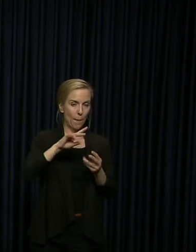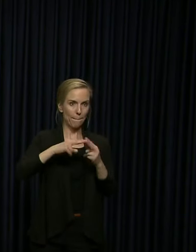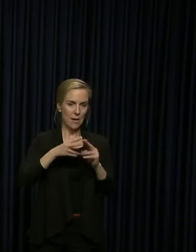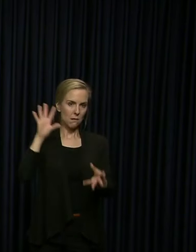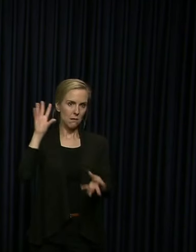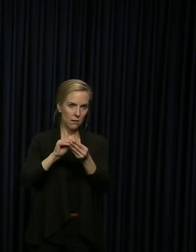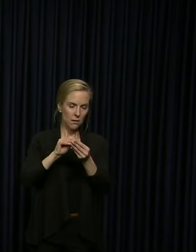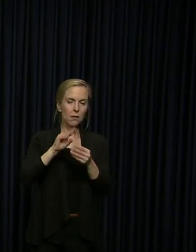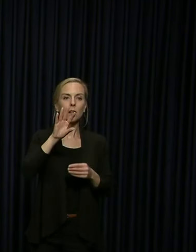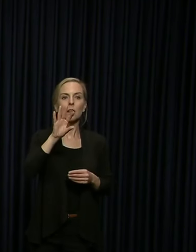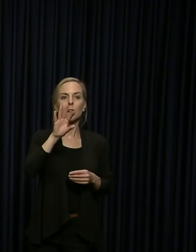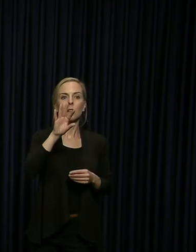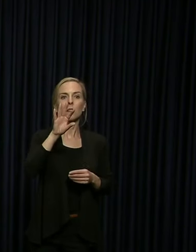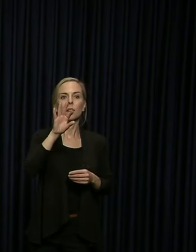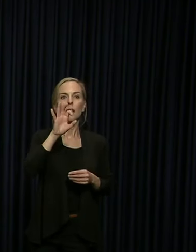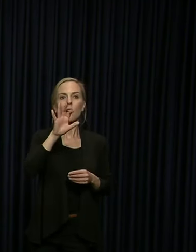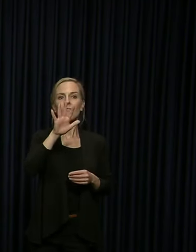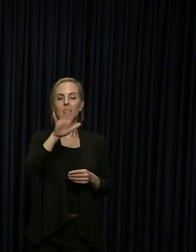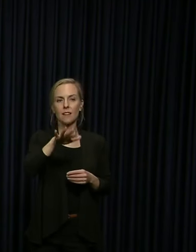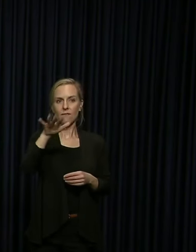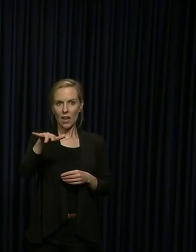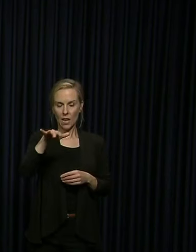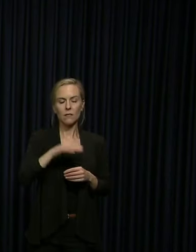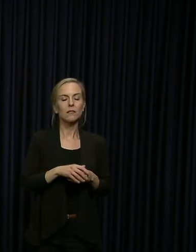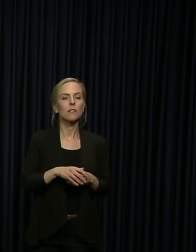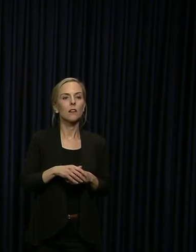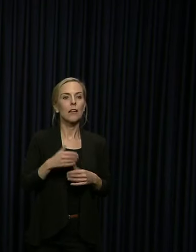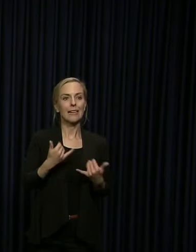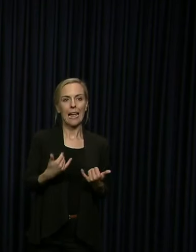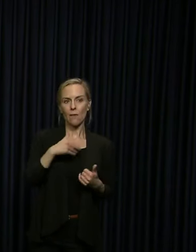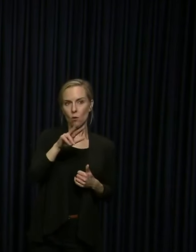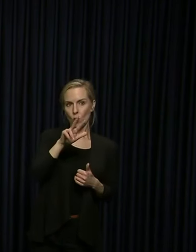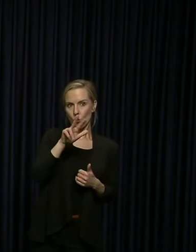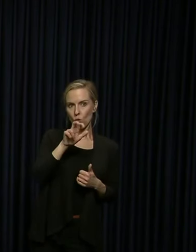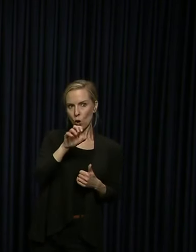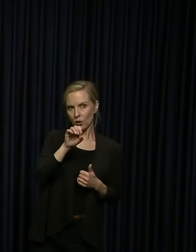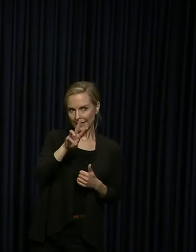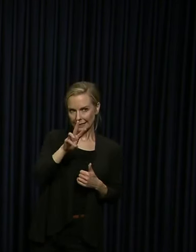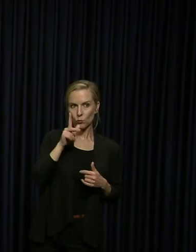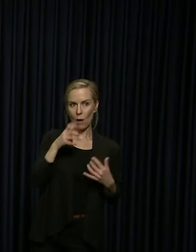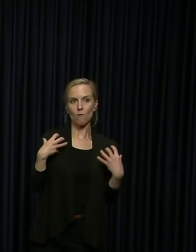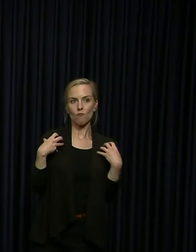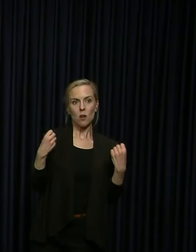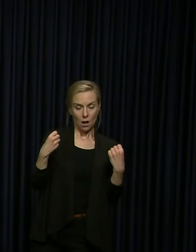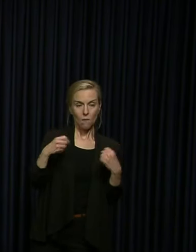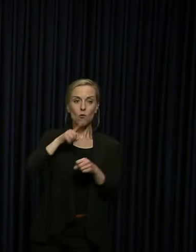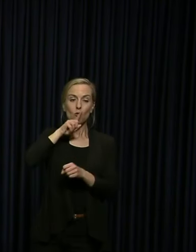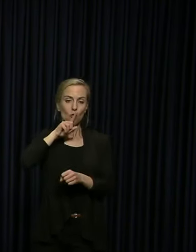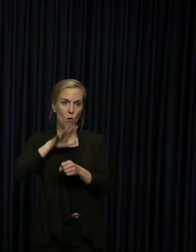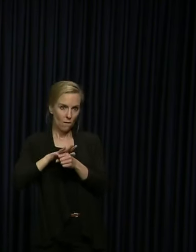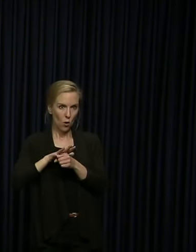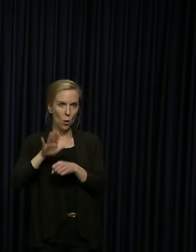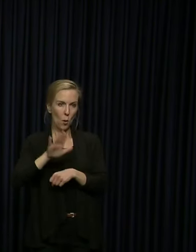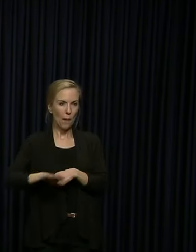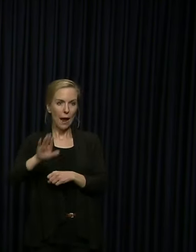THIS. SO THE FIVE NEW DEATHS, THREE FROM JEFFERSON, AN 80-YEAR-OLD